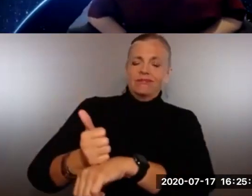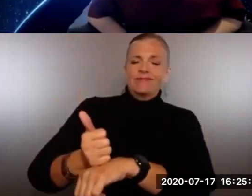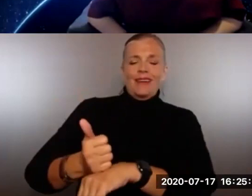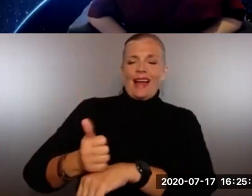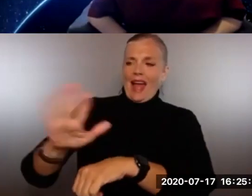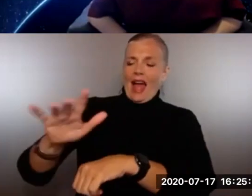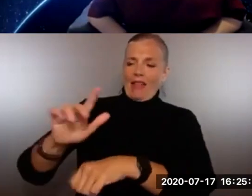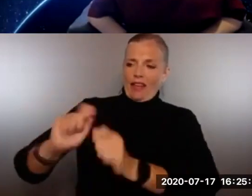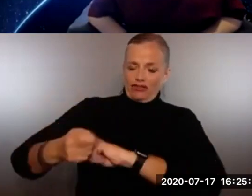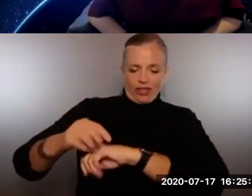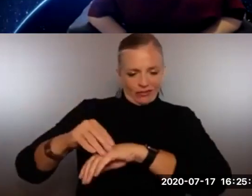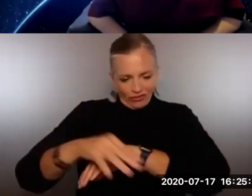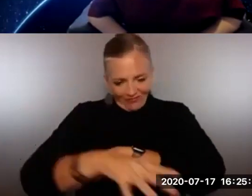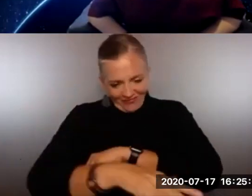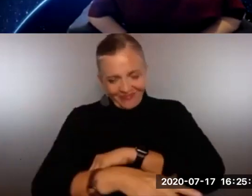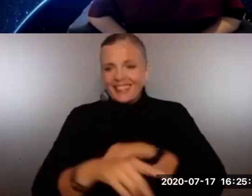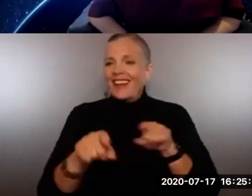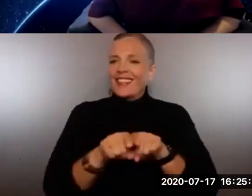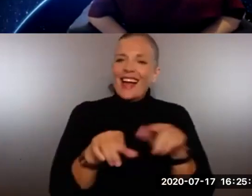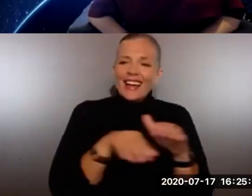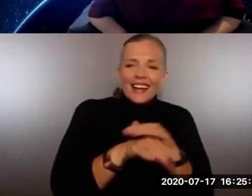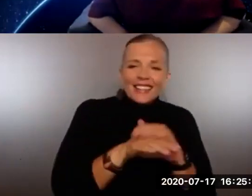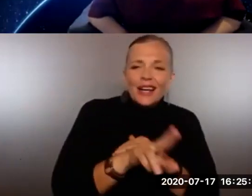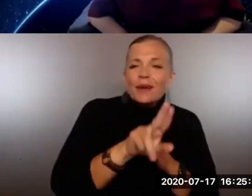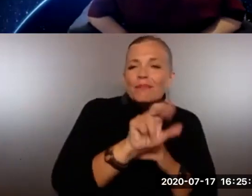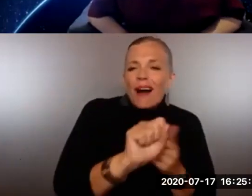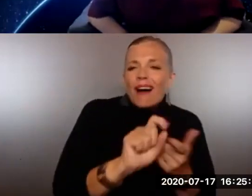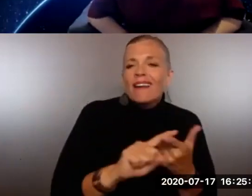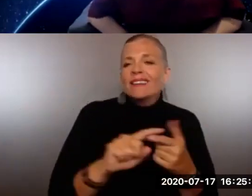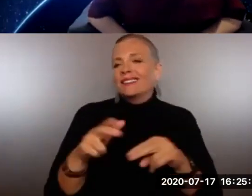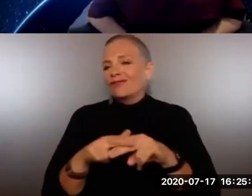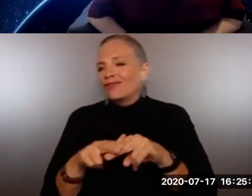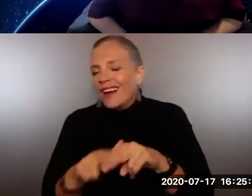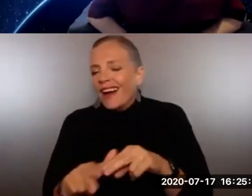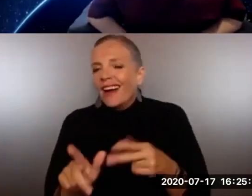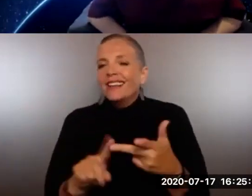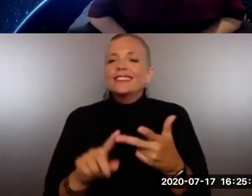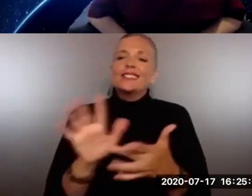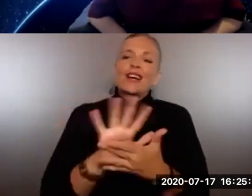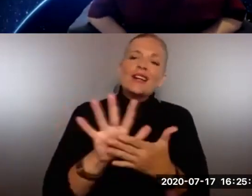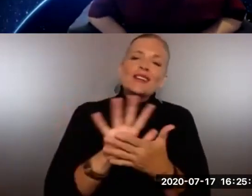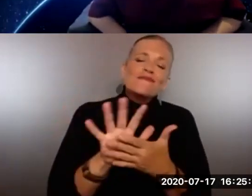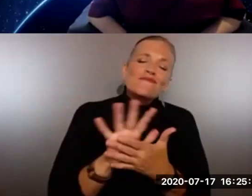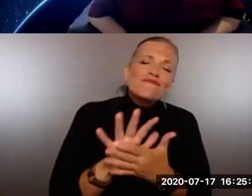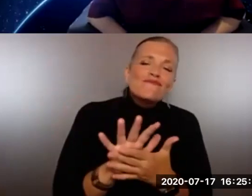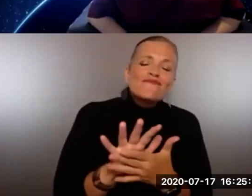like accessibility of buses and trains, and movie theaters with bathrooms, and captioning,